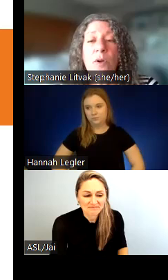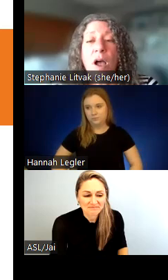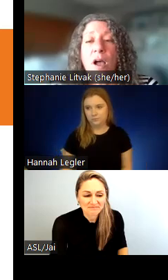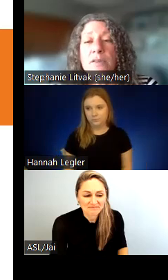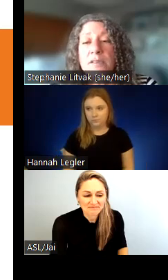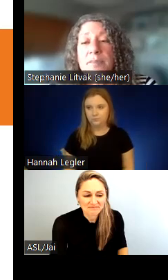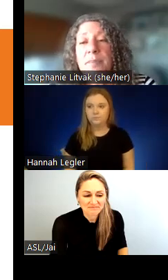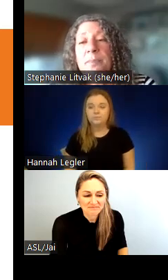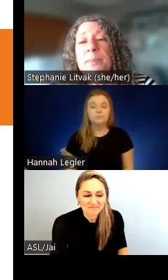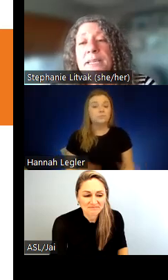Unallowable costs.